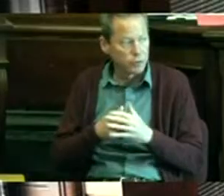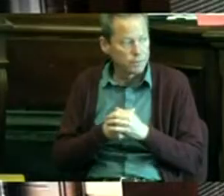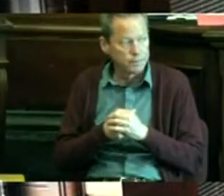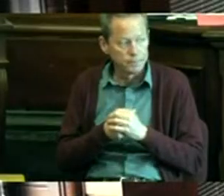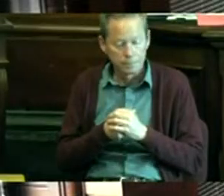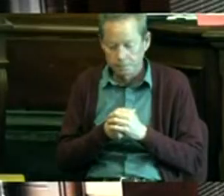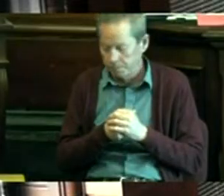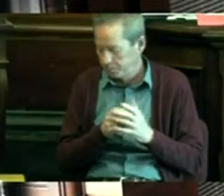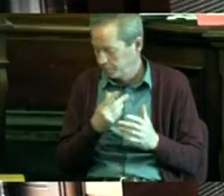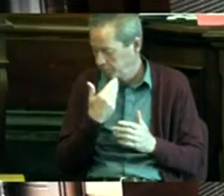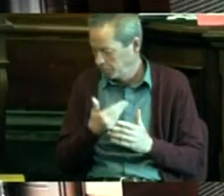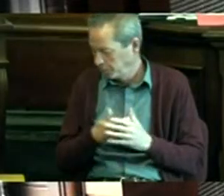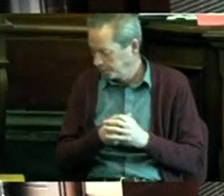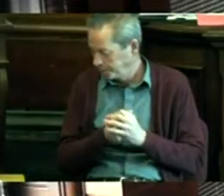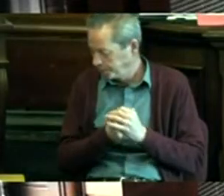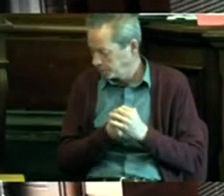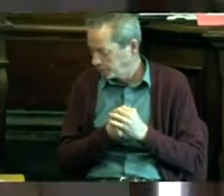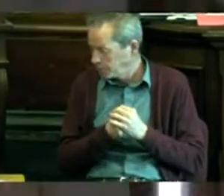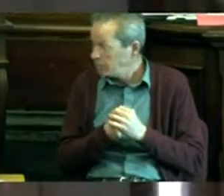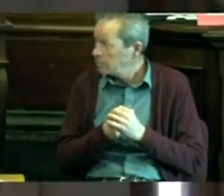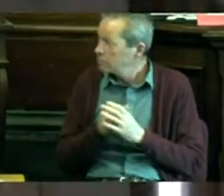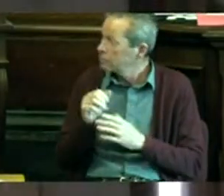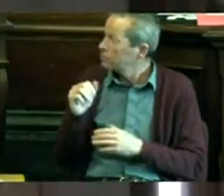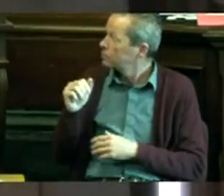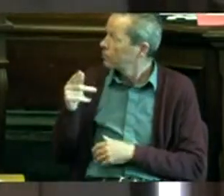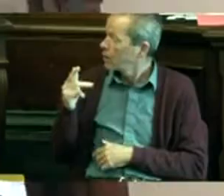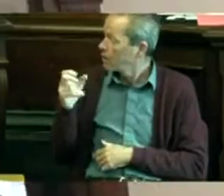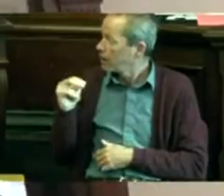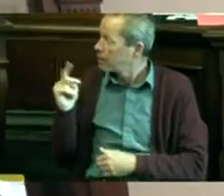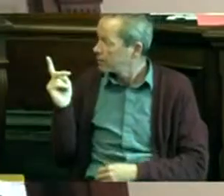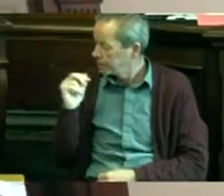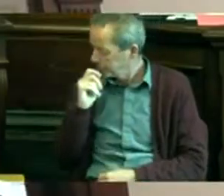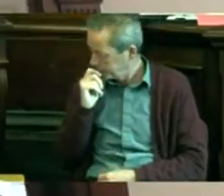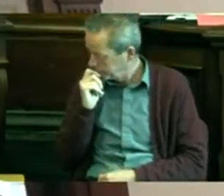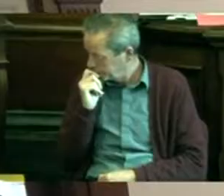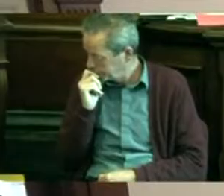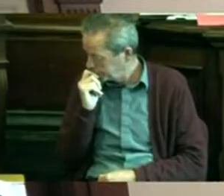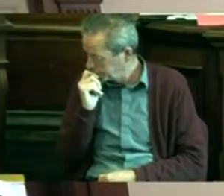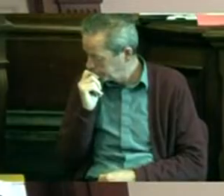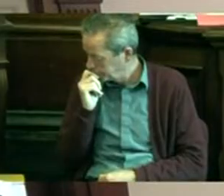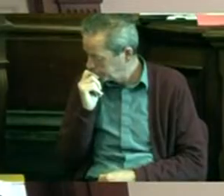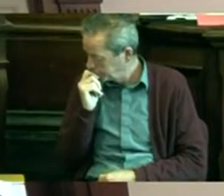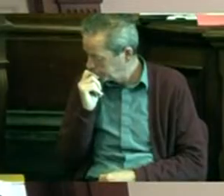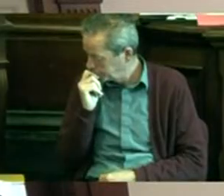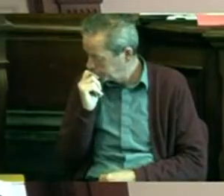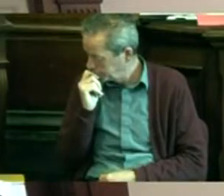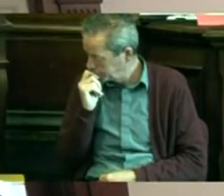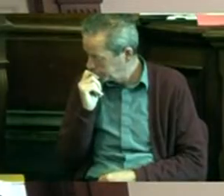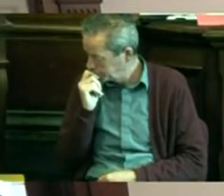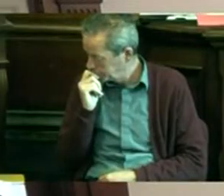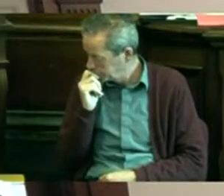be months. Certainly. I would think it's going to be at least a year before we get to a